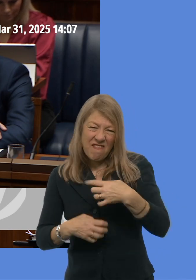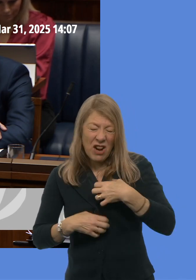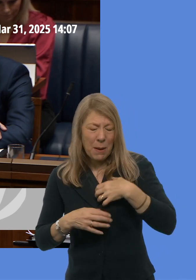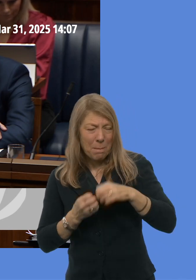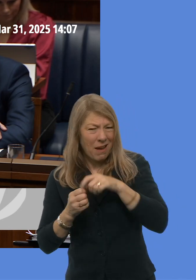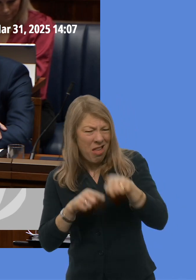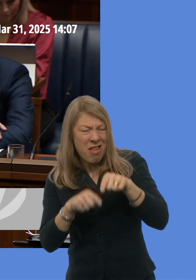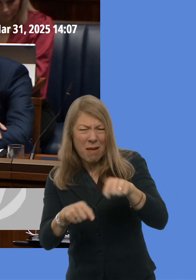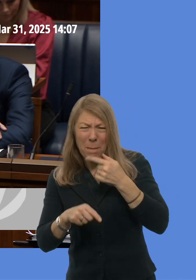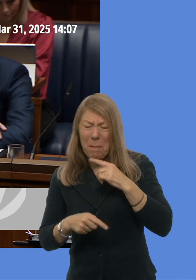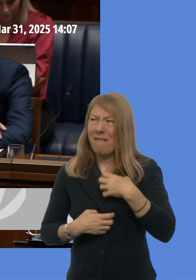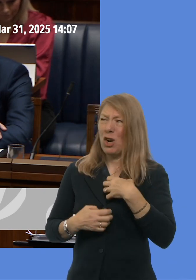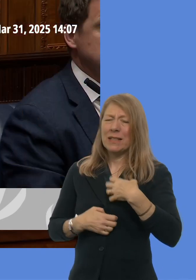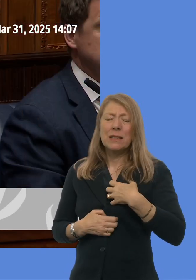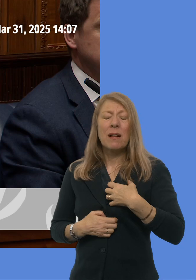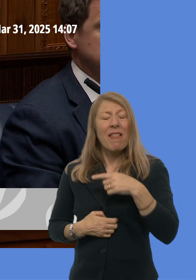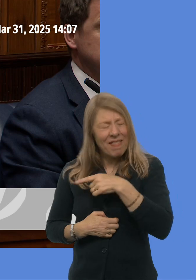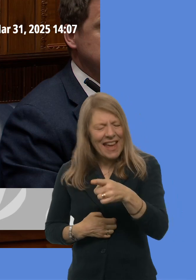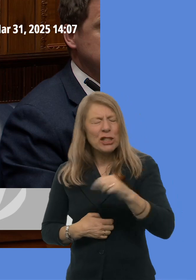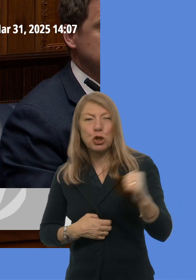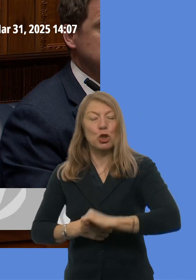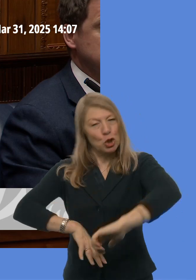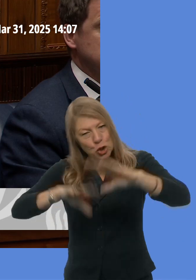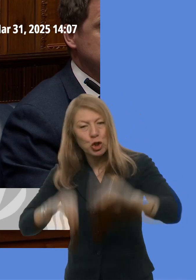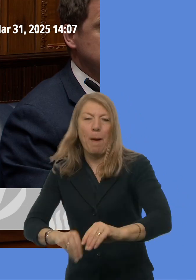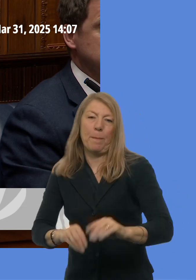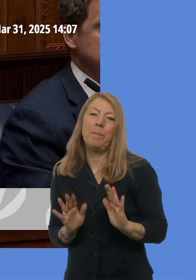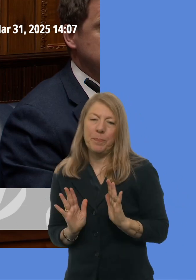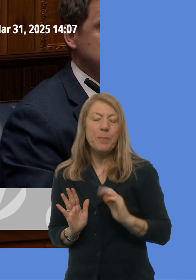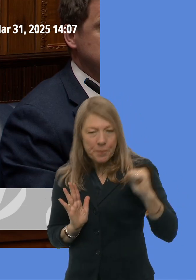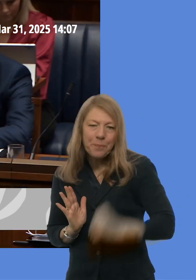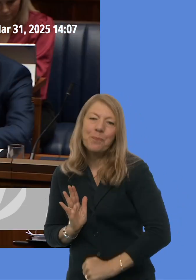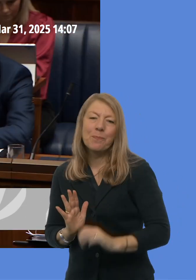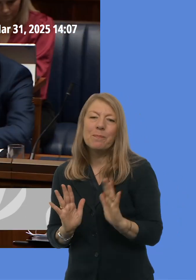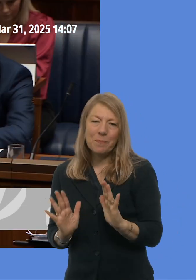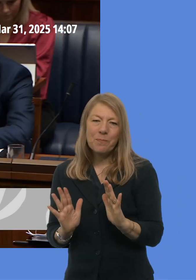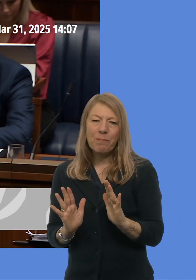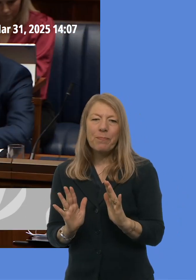That criminality should stop. That criminality demands a criminal justice response from the agencies.